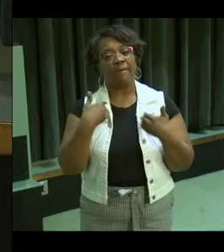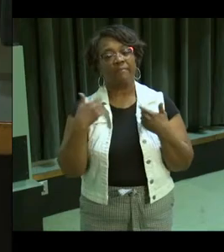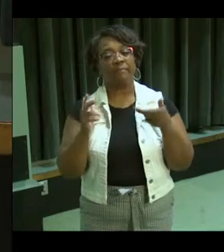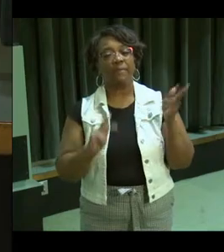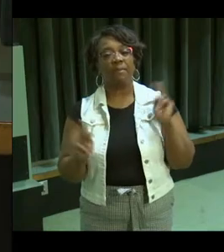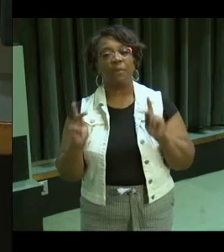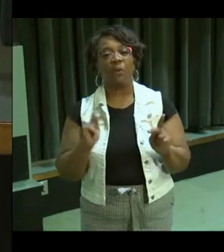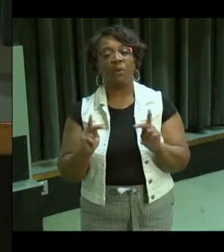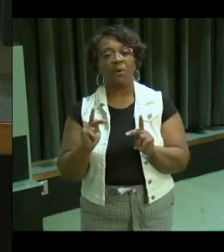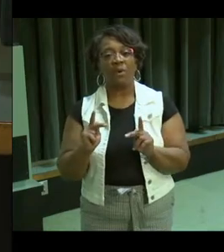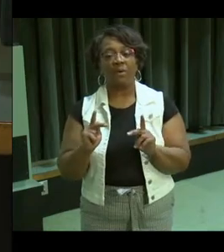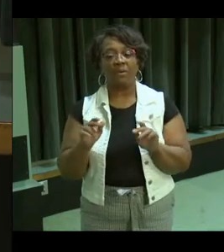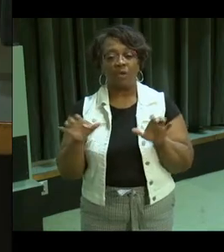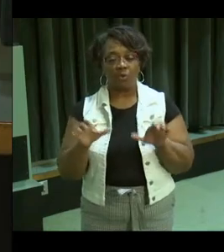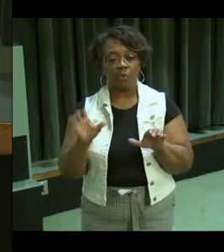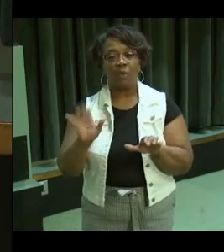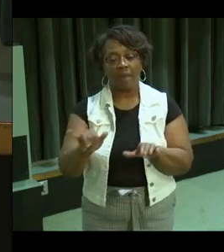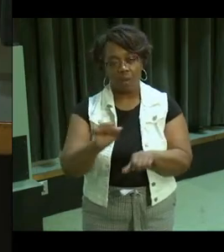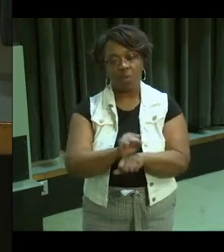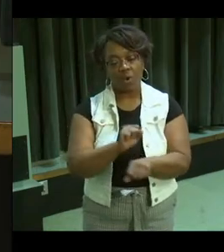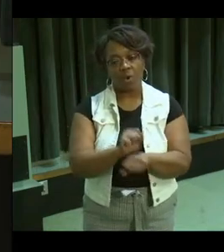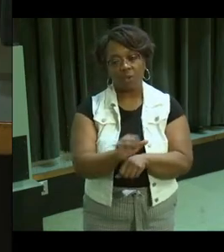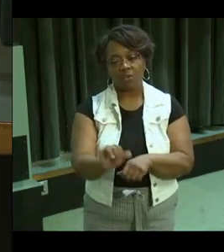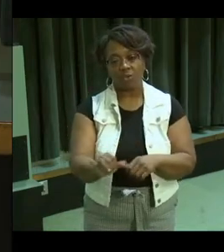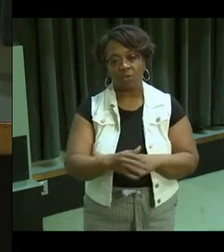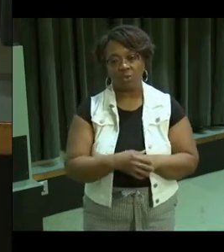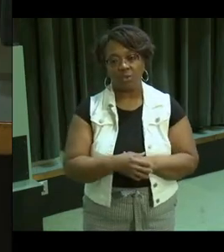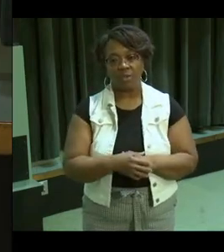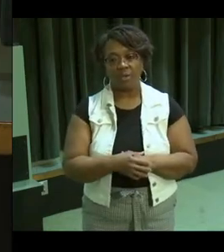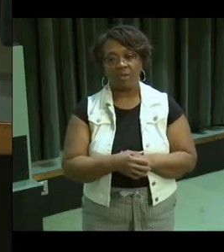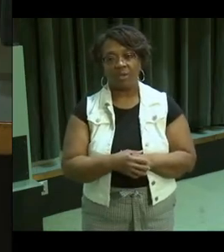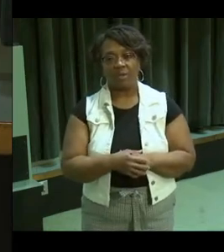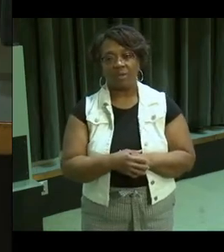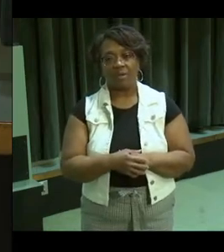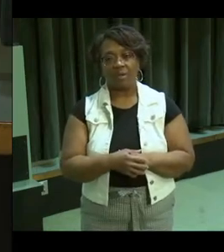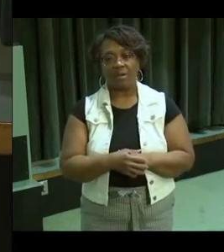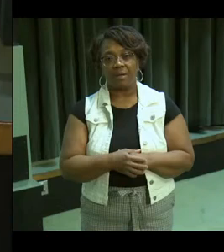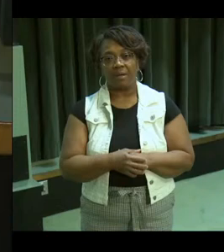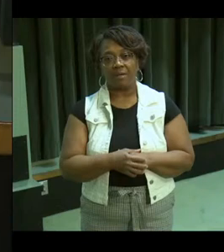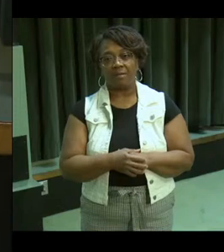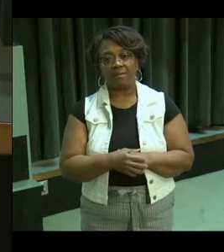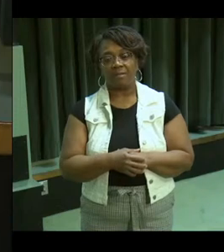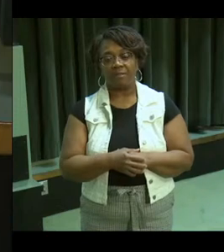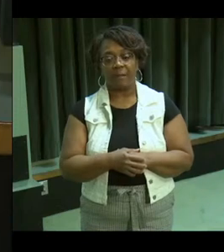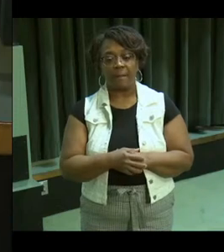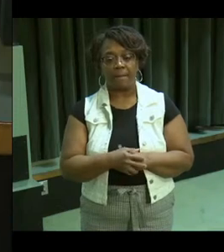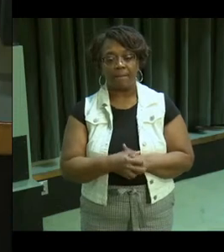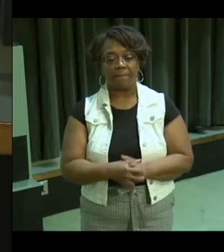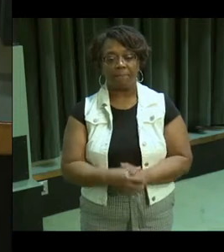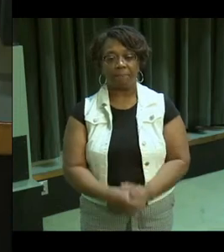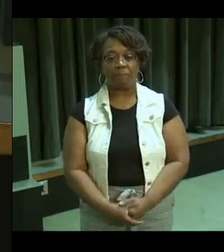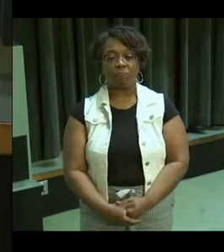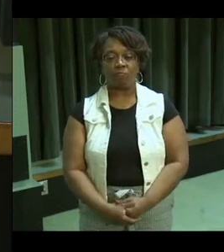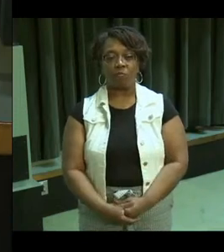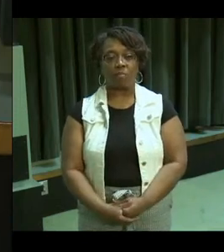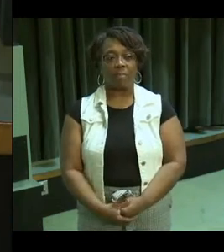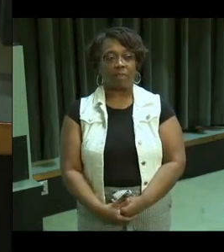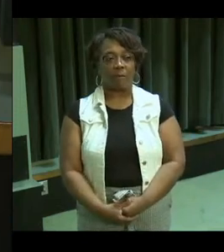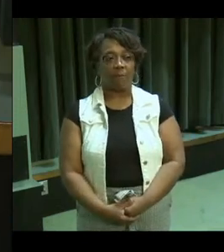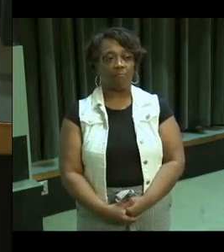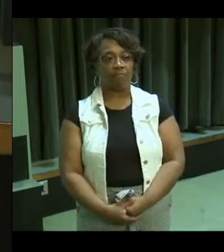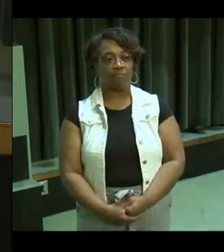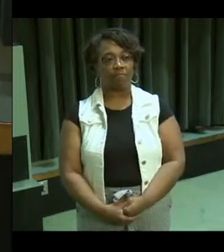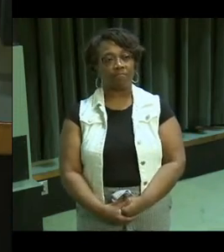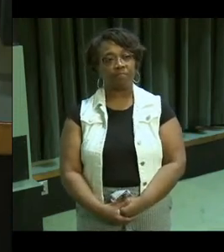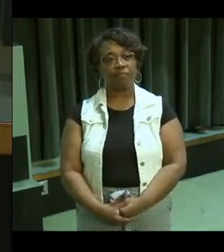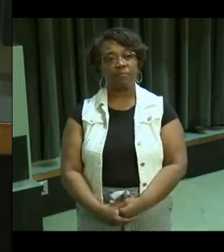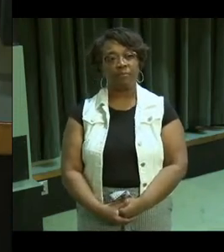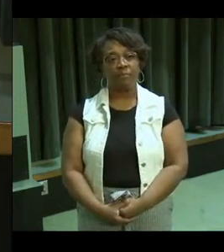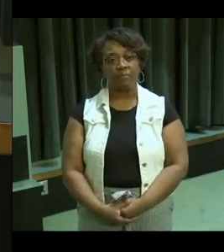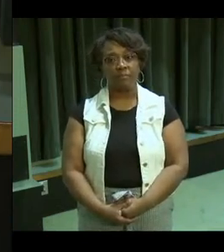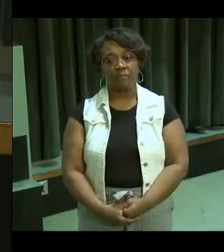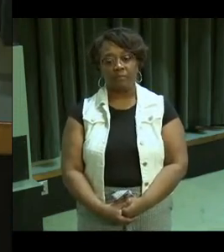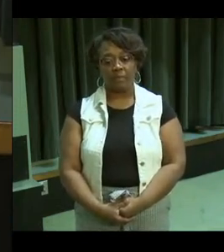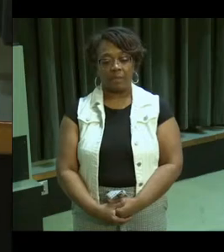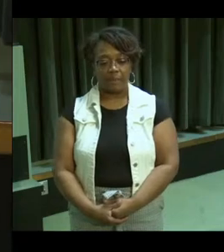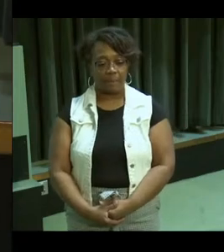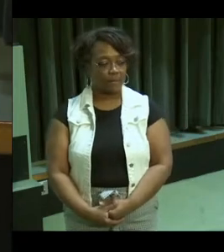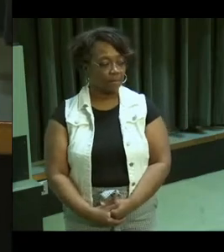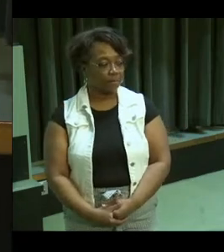that that do that, do that work